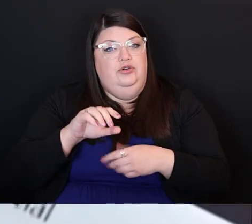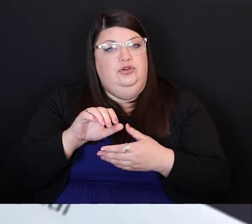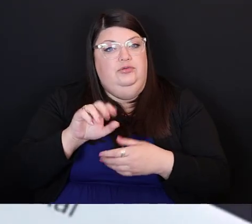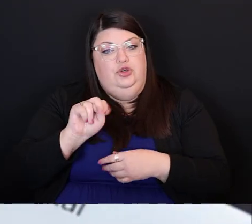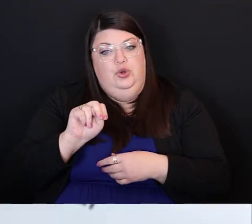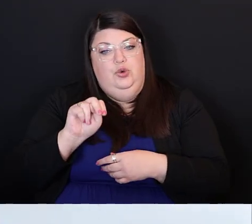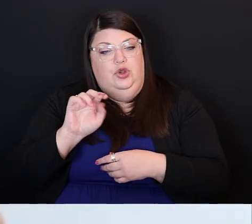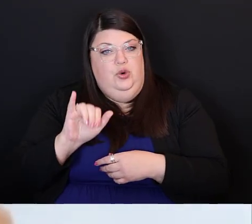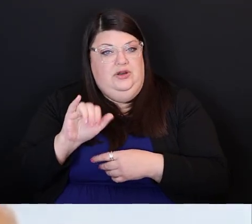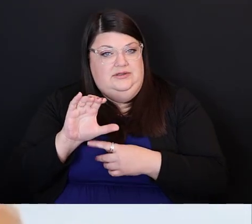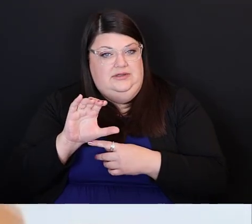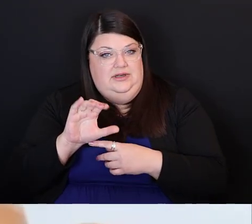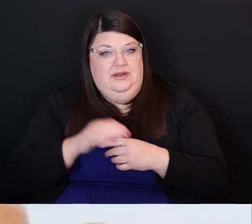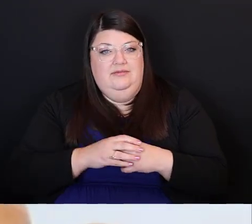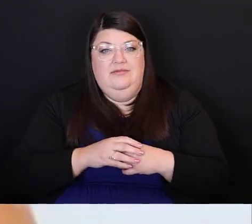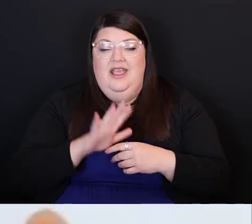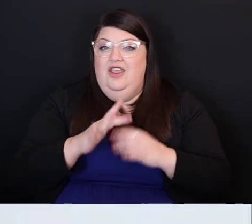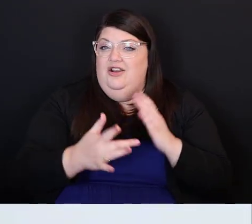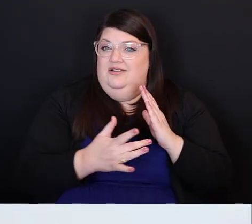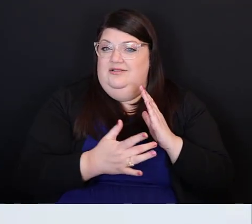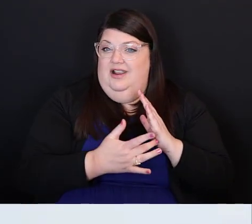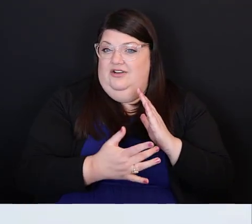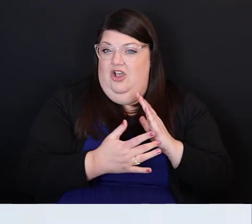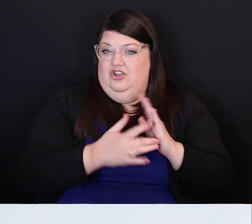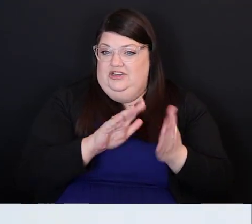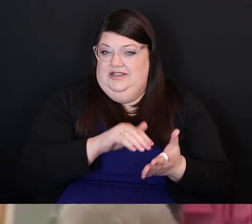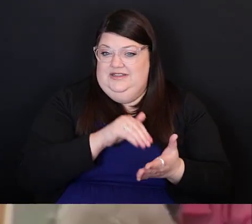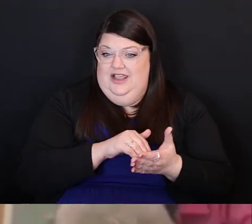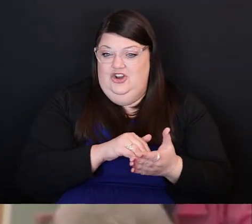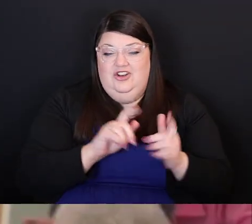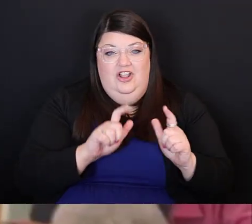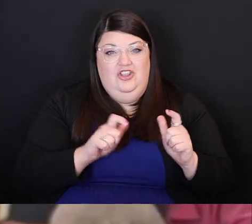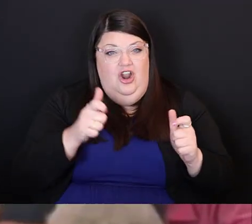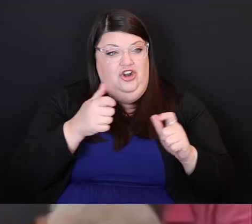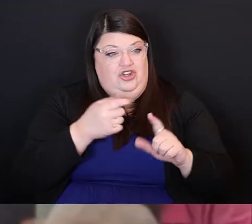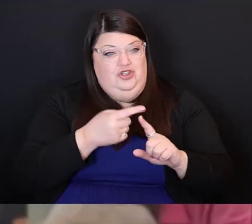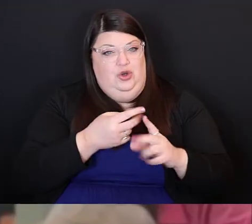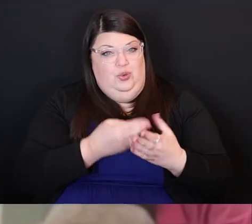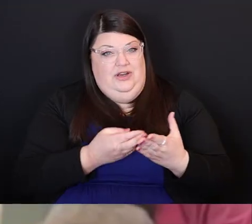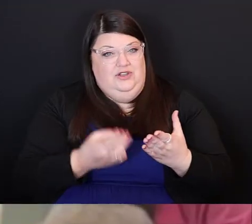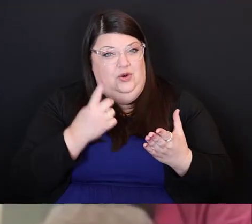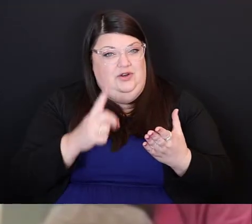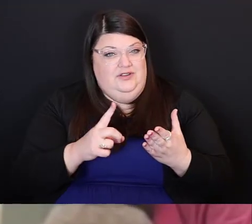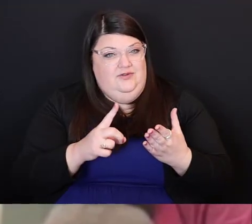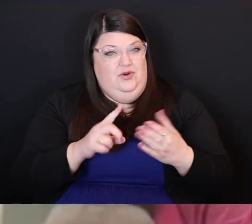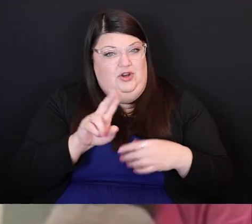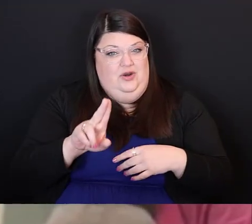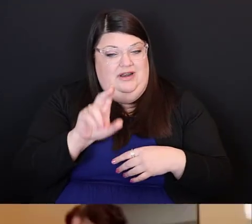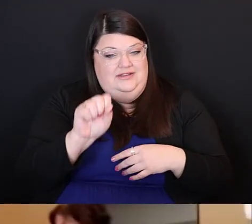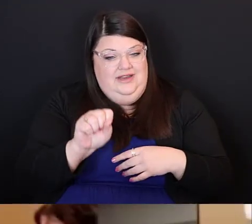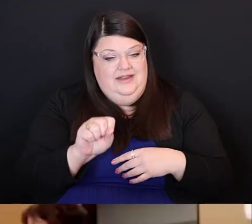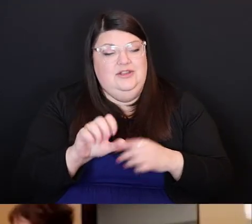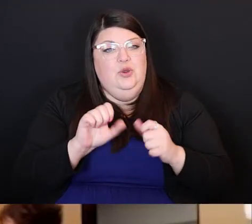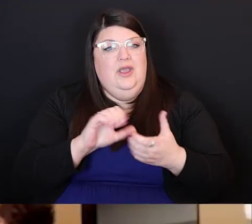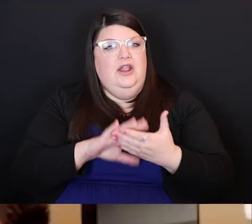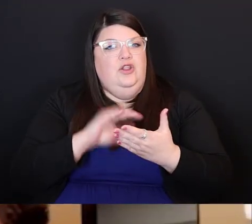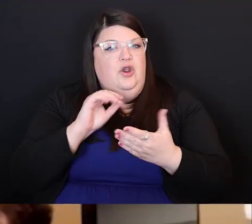It's the largest assistive technology resource in the United States. It's a place where you can learn about what solutions are available that might